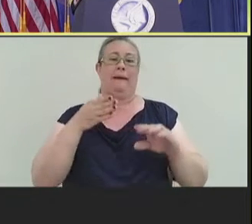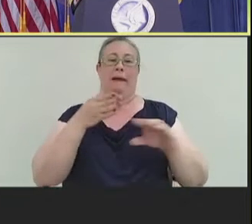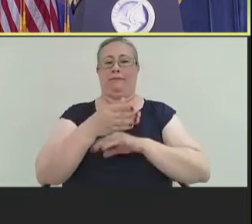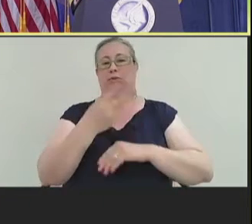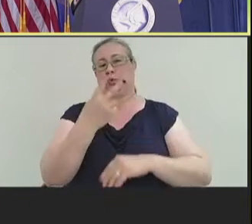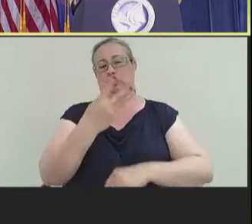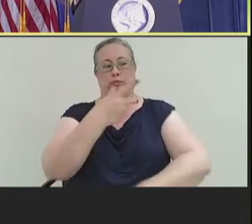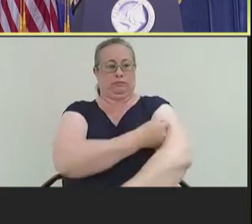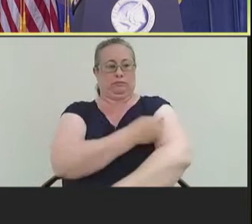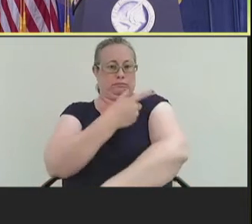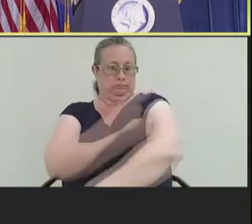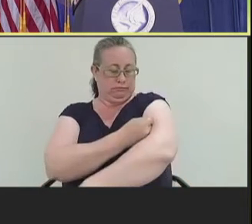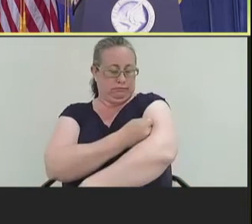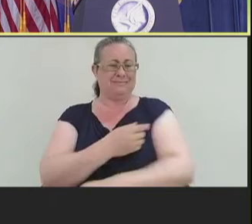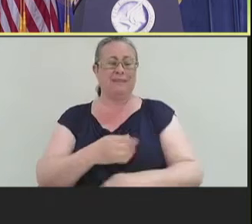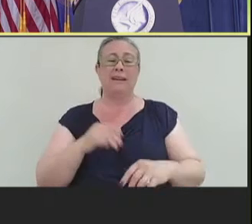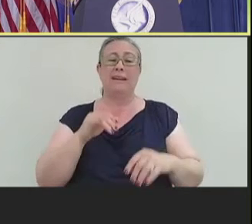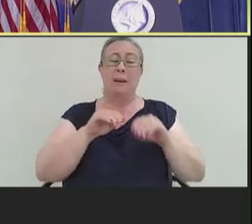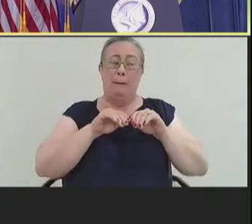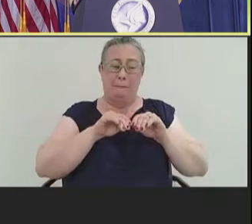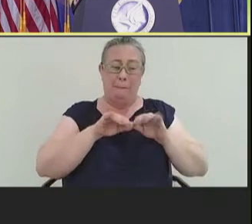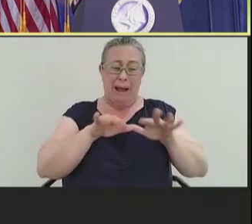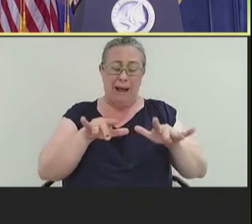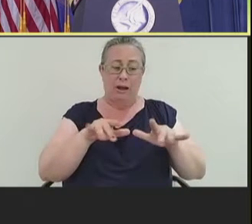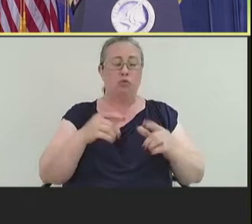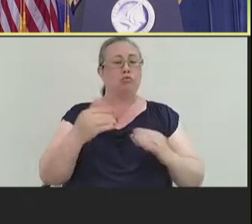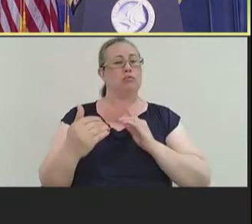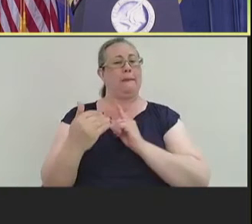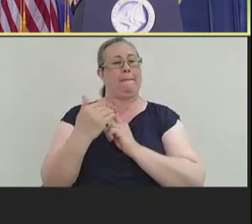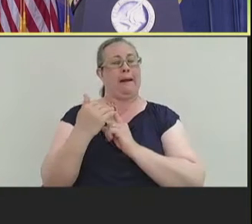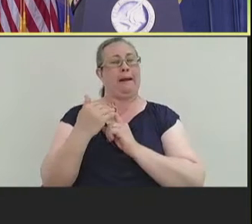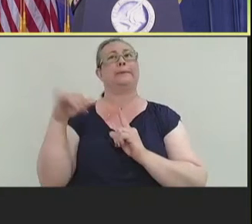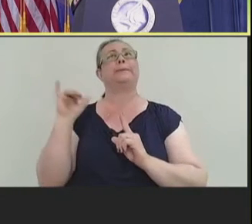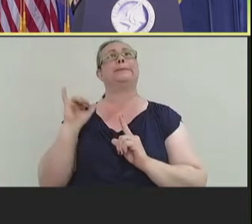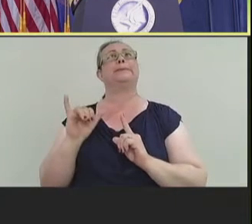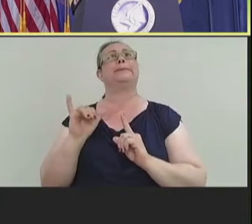Outbreaks like this serve as a reminder of the importance of vaccinations, the importance of